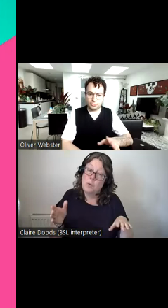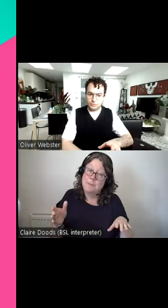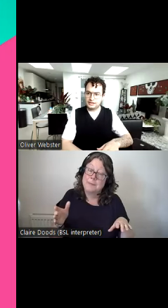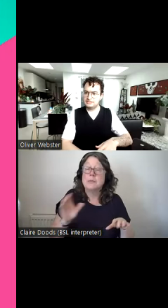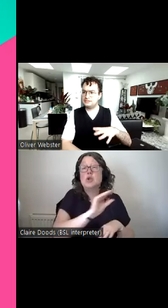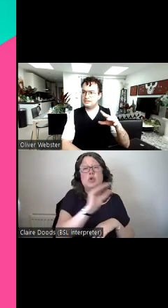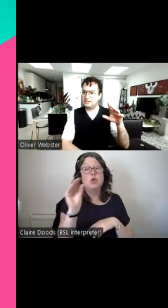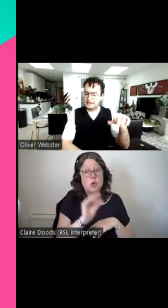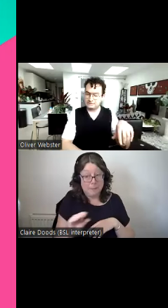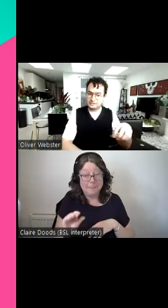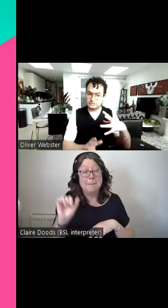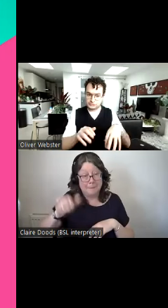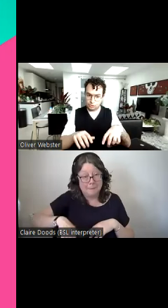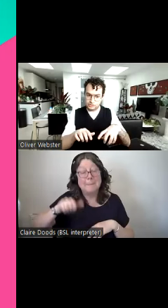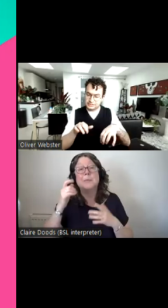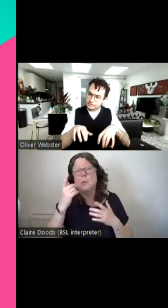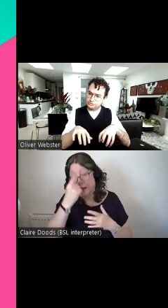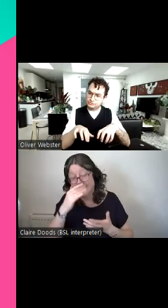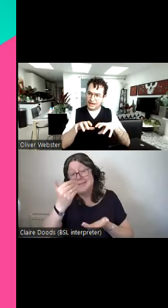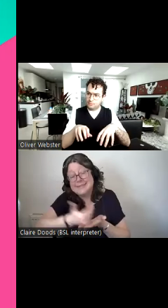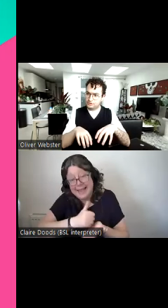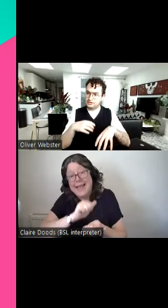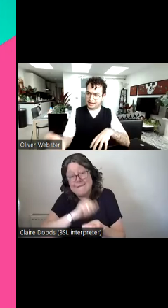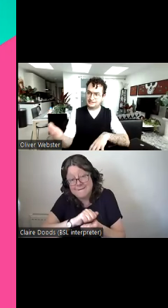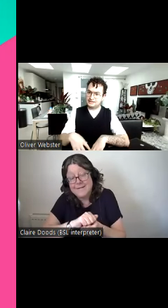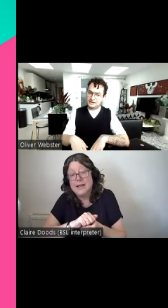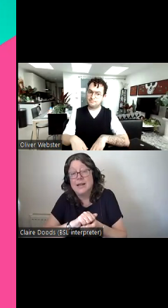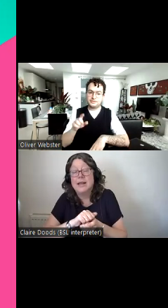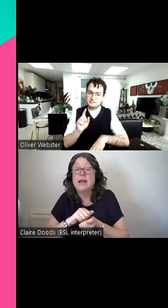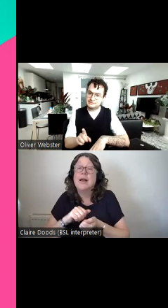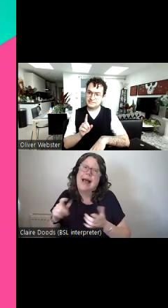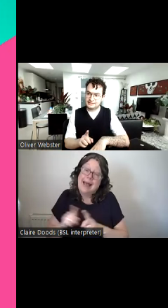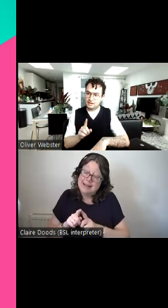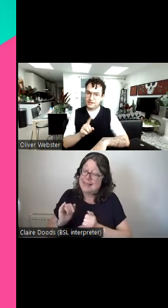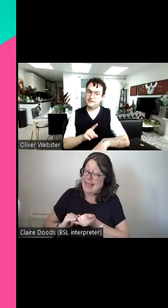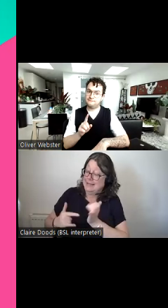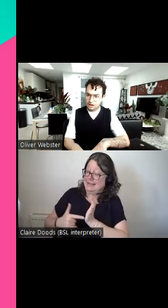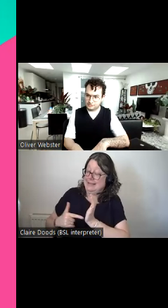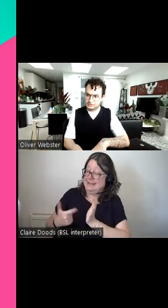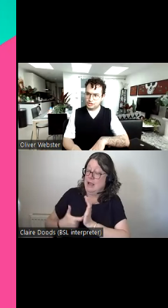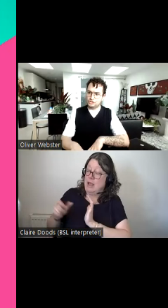Otherwise, the STTR software that they use to output can save, but this needs to be set up in advance.